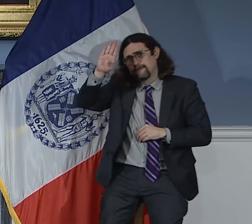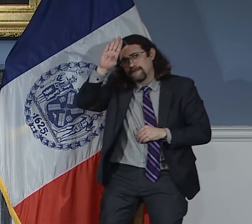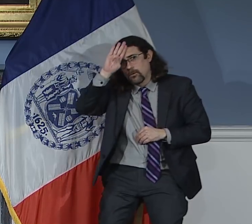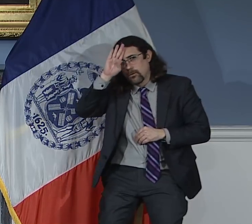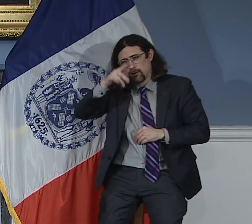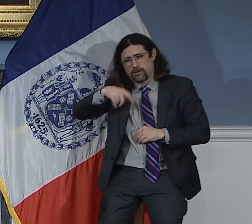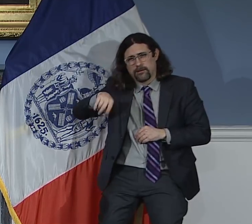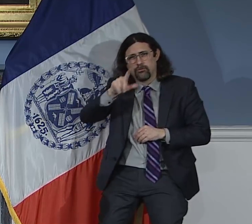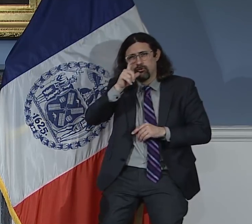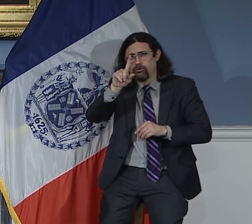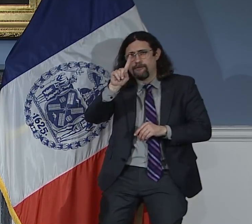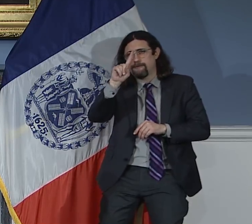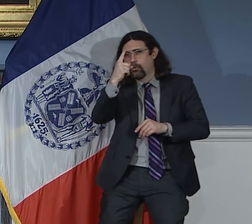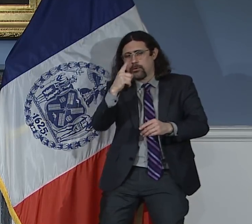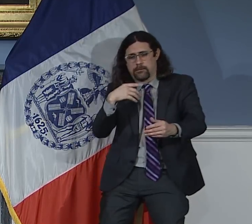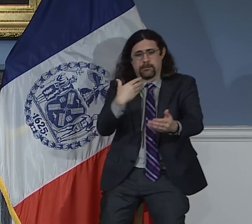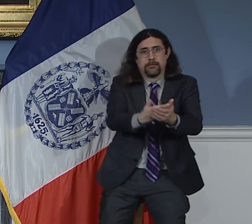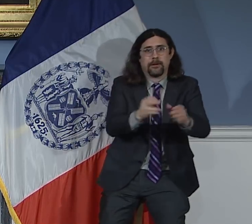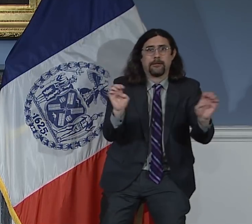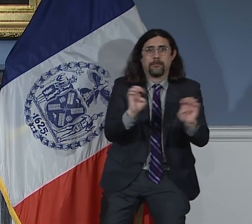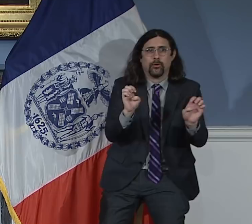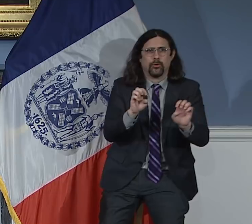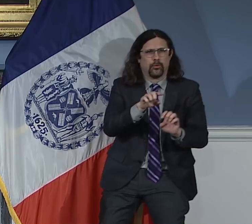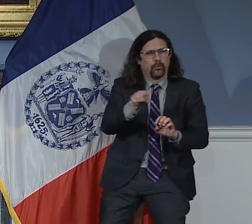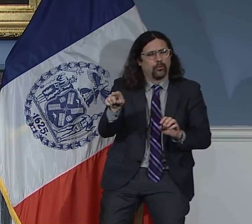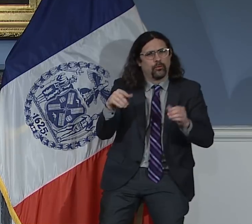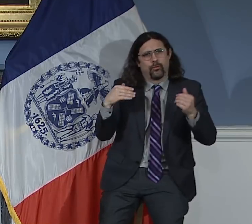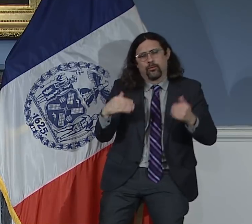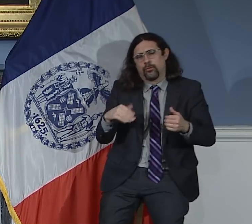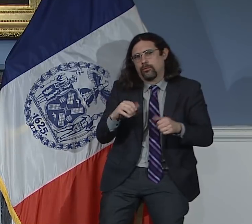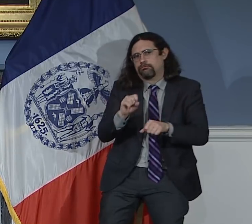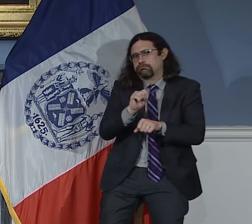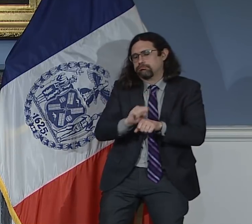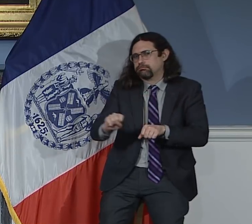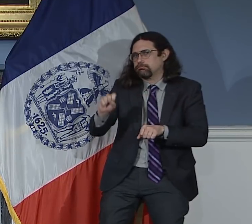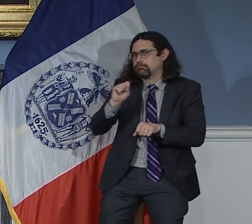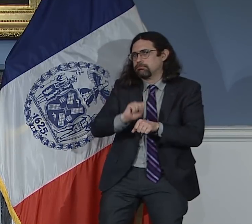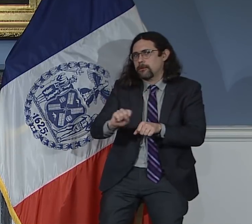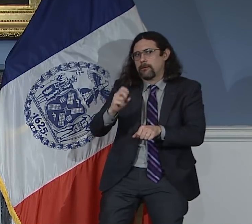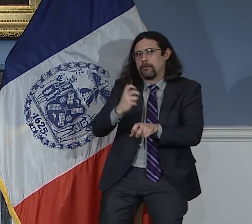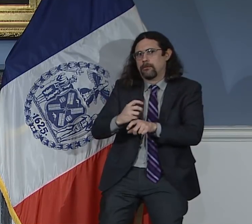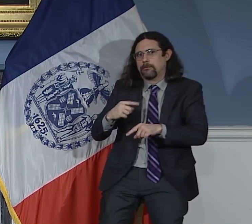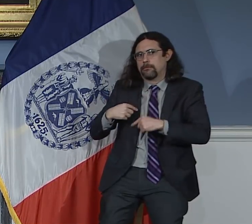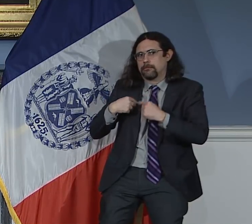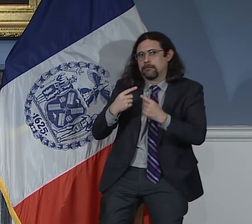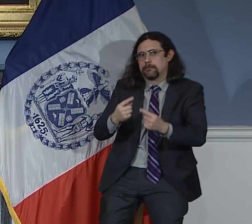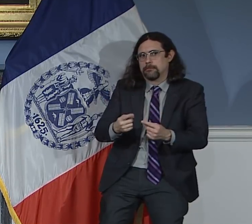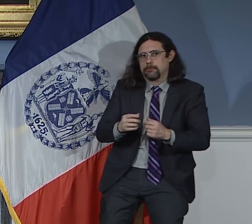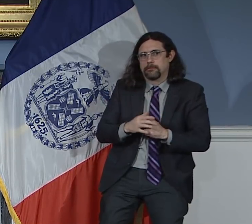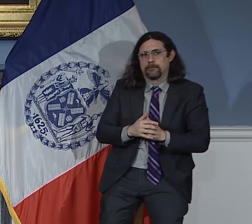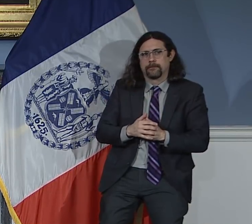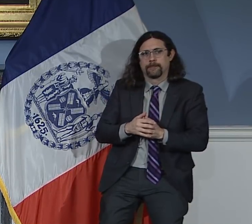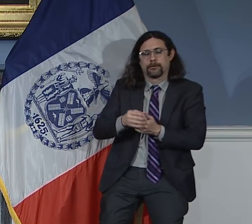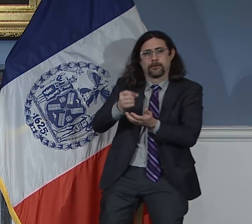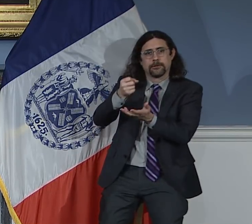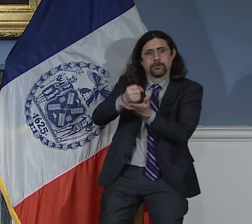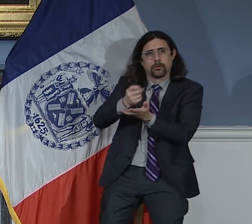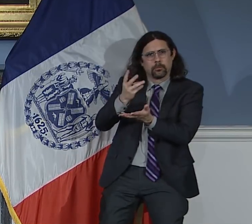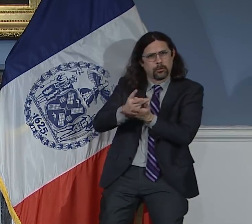NATION, ALL THAT THEY ARE DOING TO PROTECT US. OURO SCIAL SERVICE WORKERS WHO AREHE LPING PEOPLE THROUGH ALL OTF HE CHALLEGNES